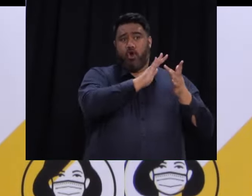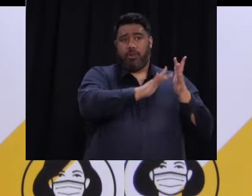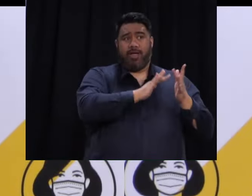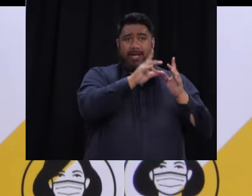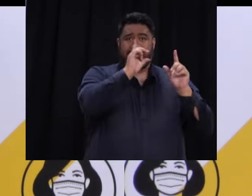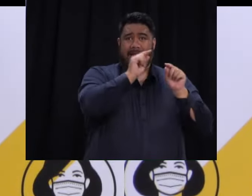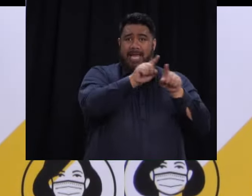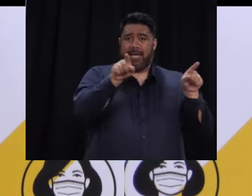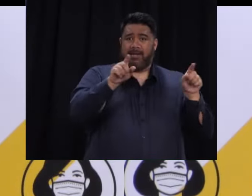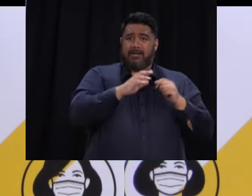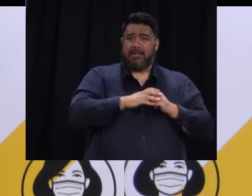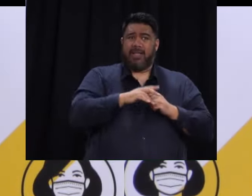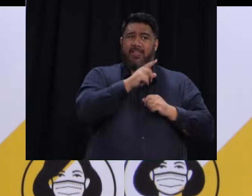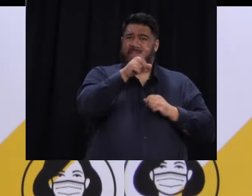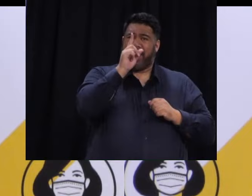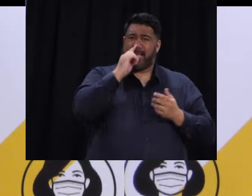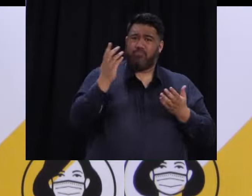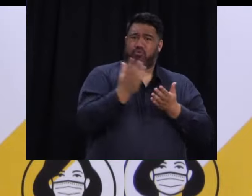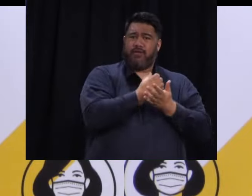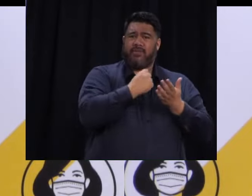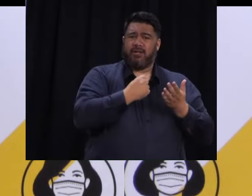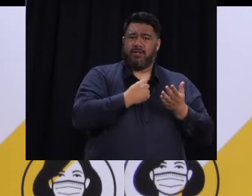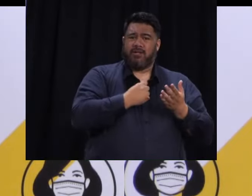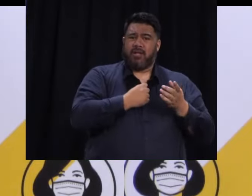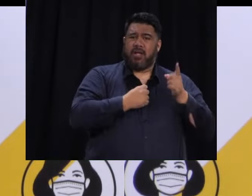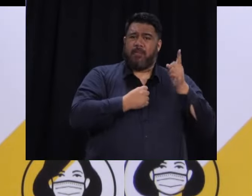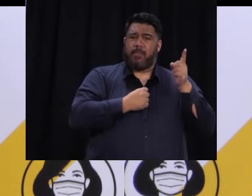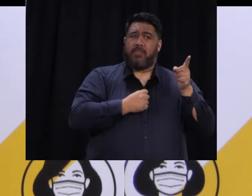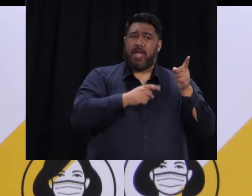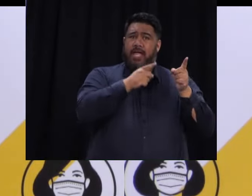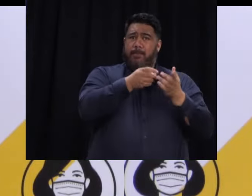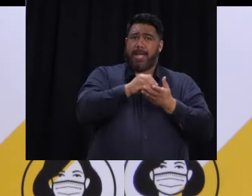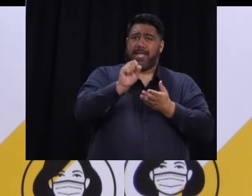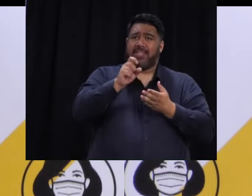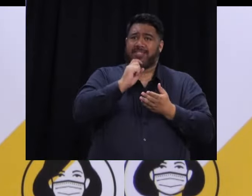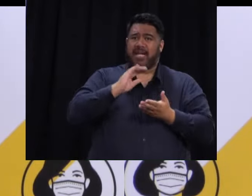paying or those big retail outlets who are still operating